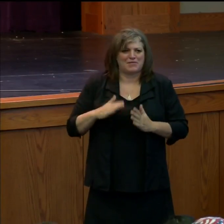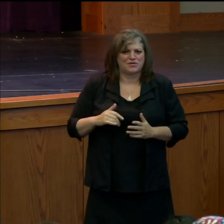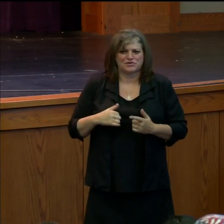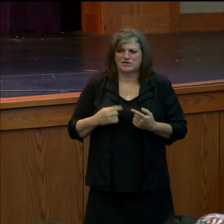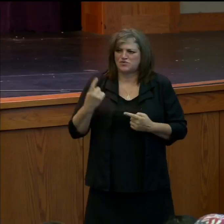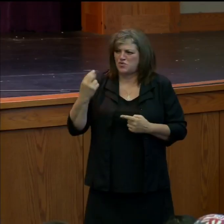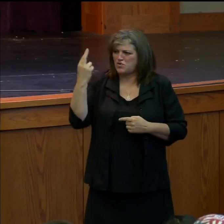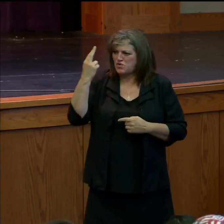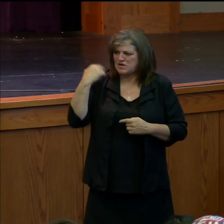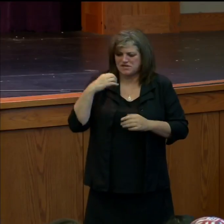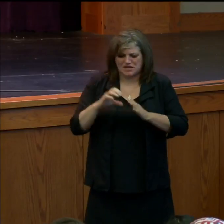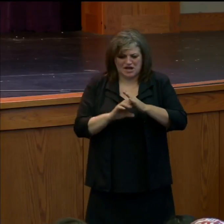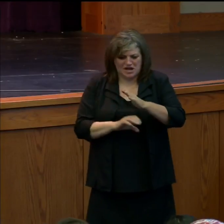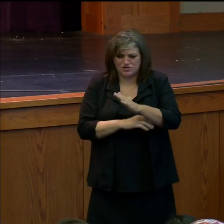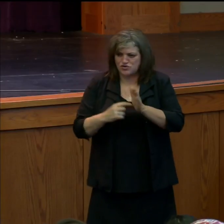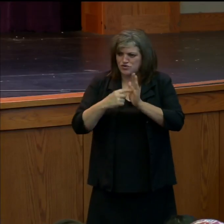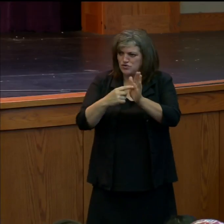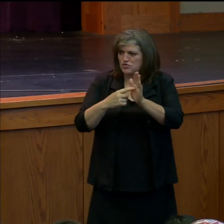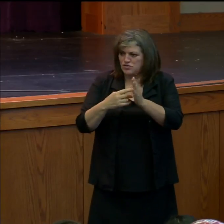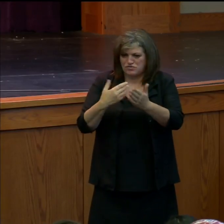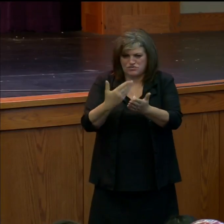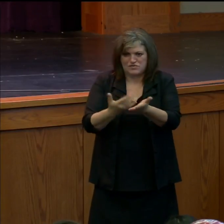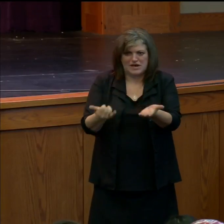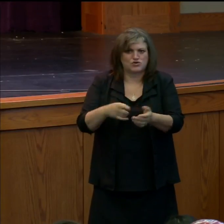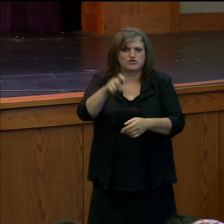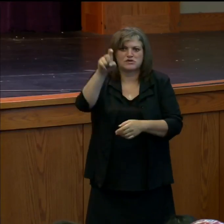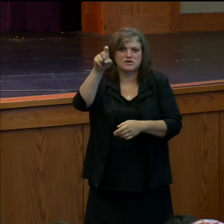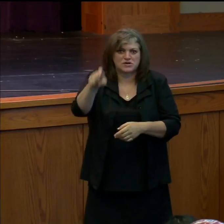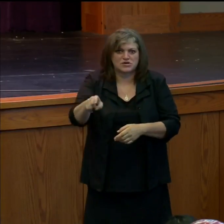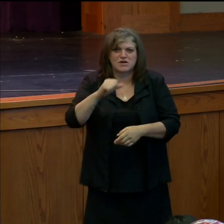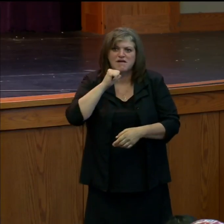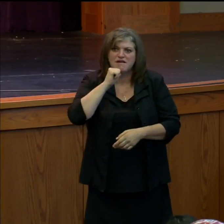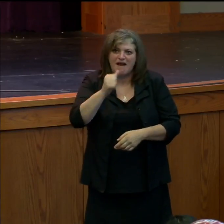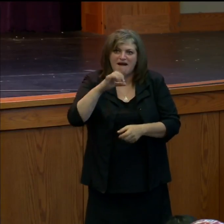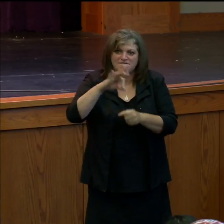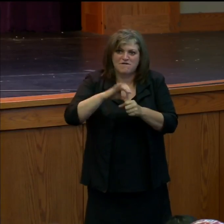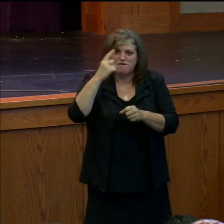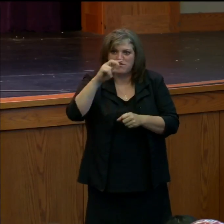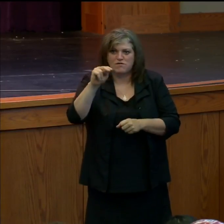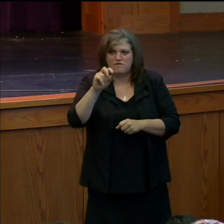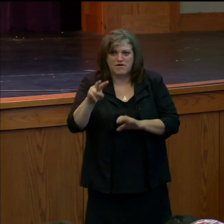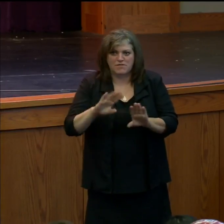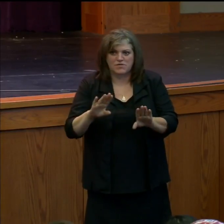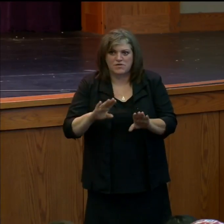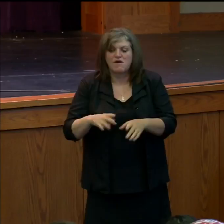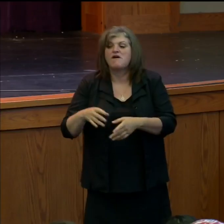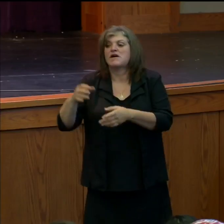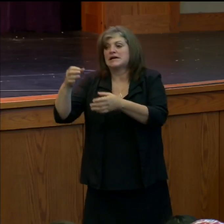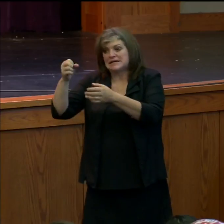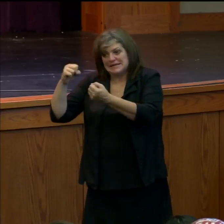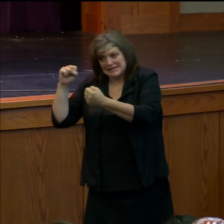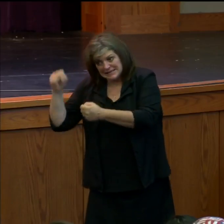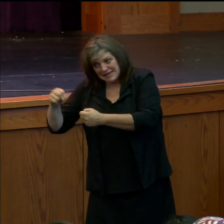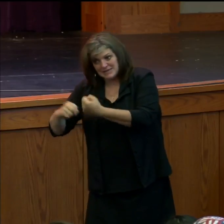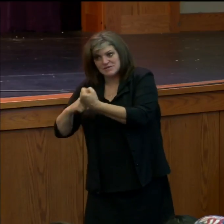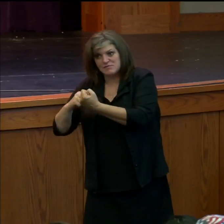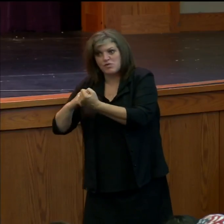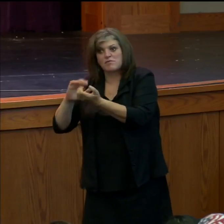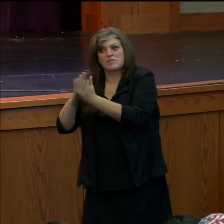CURRENTLY PRESENTED SHOULD NOT BE VOTED ON IN NOVEMBER. WE SHOULD ABSOLUTELY VOTE FOR STATEHOOD BUT WE SHOULD HAVE THE